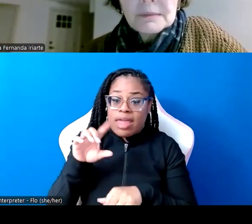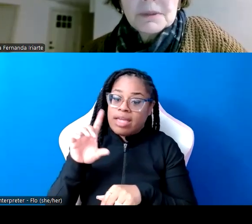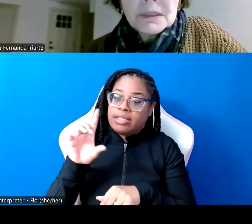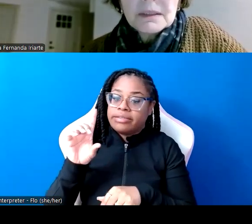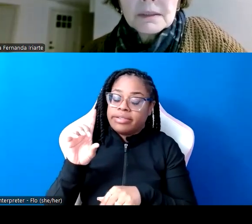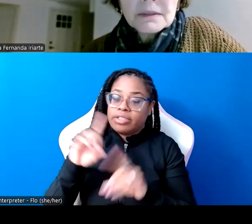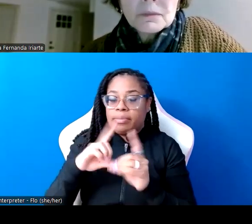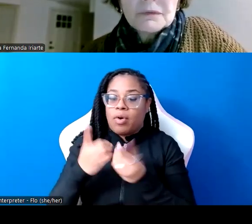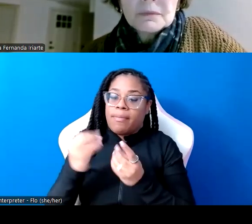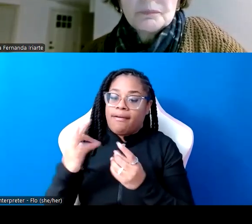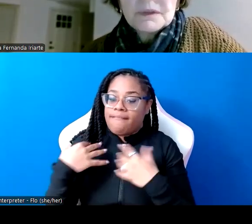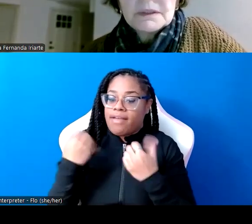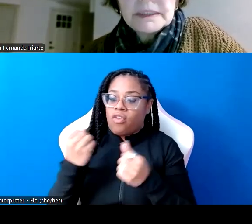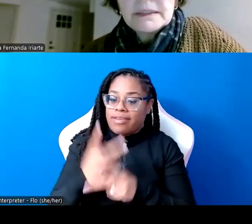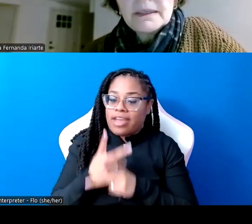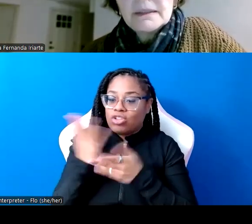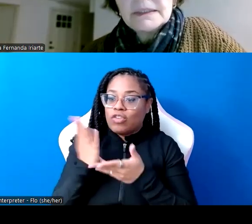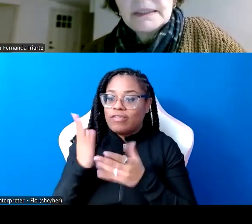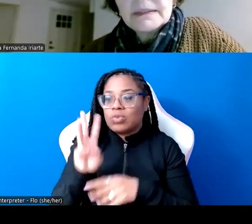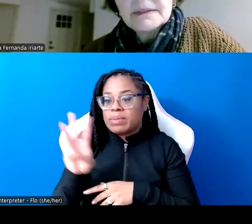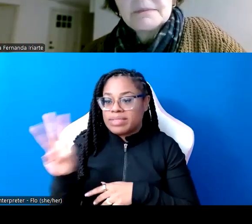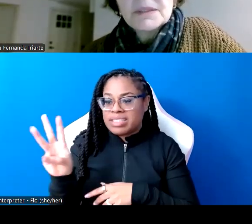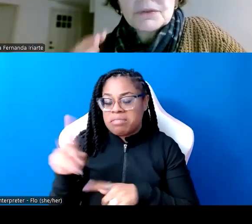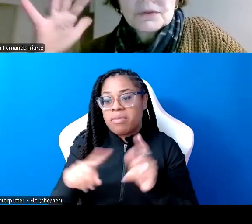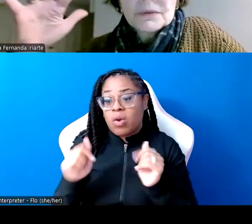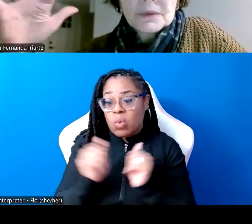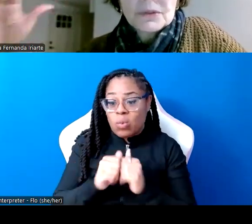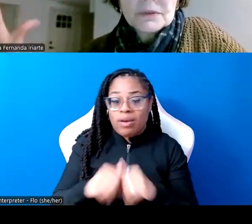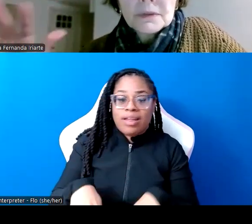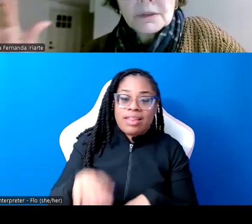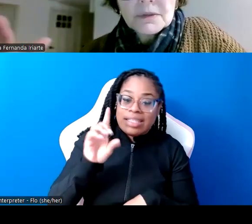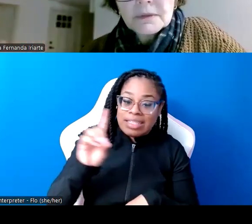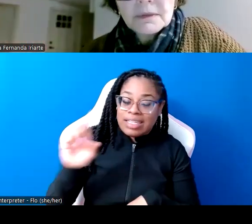But because we've the, DSS administers the regional centers in there,